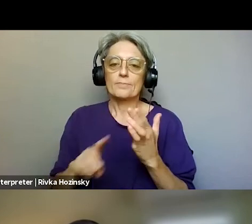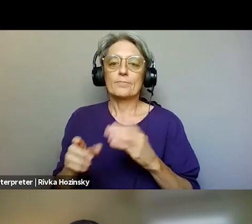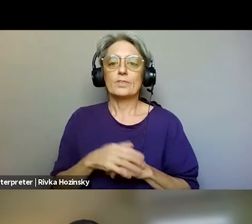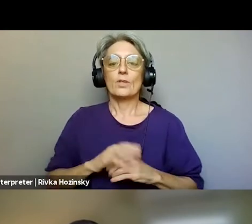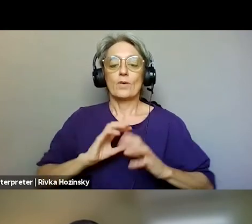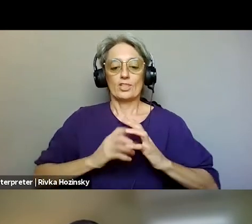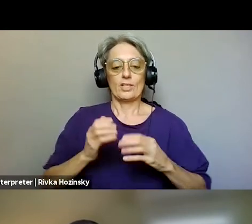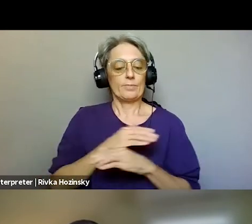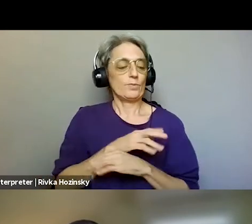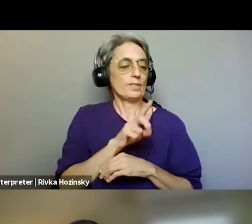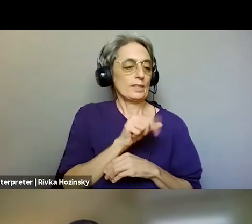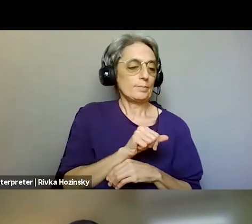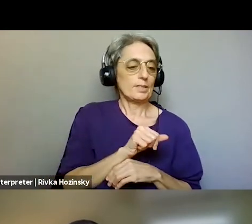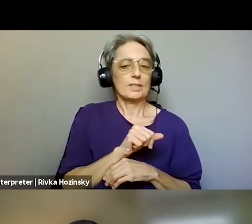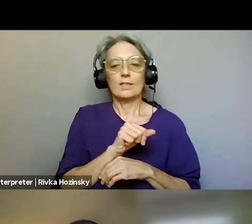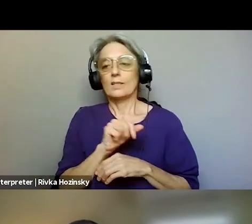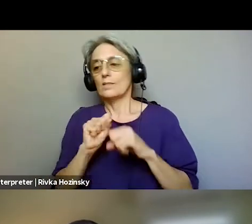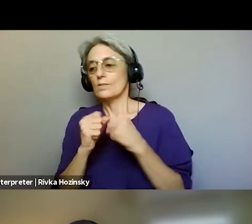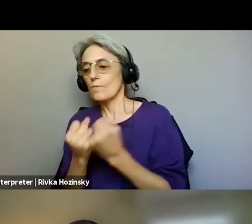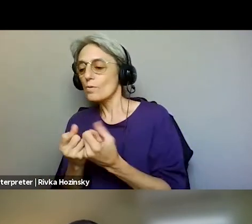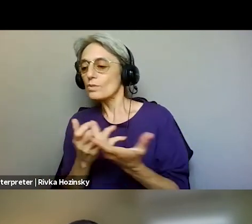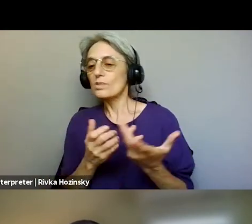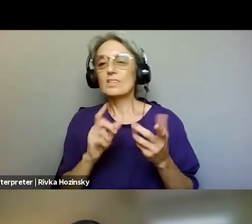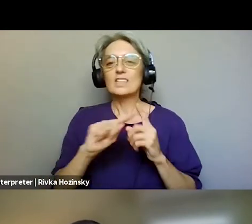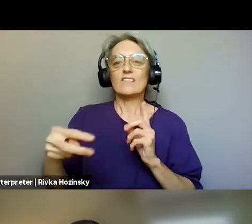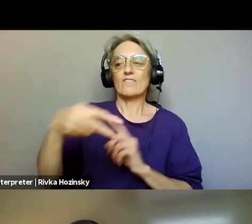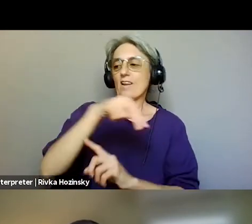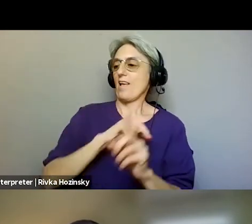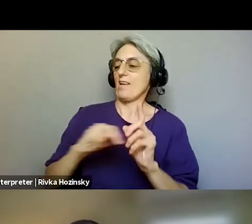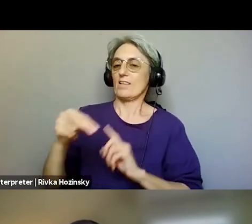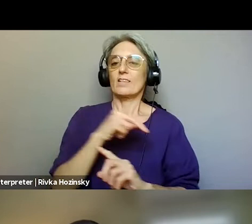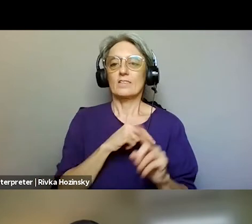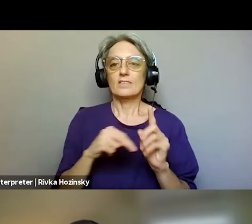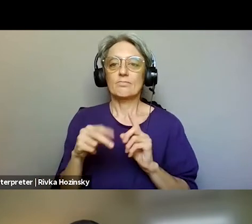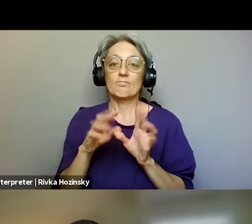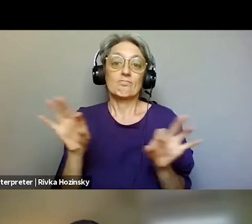determinants of health from multiple different angles I think is really critical. I would just